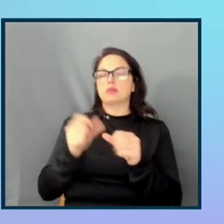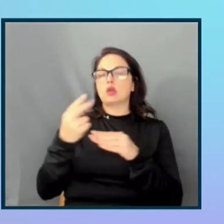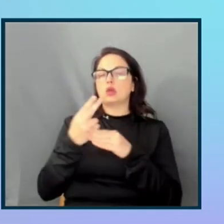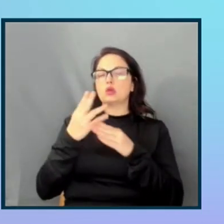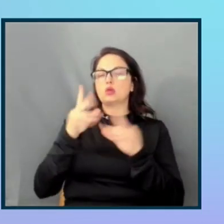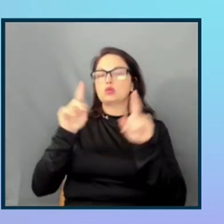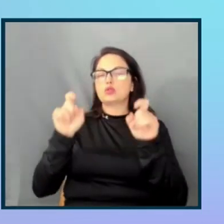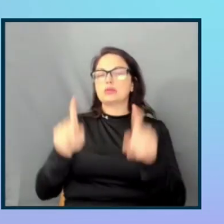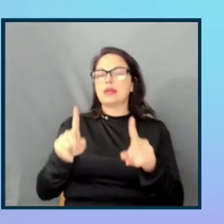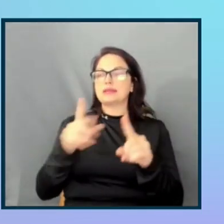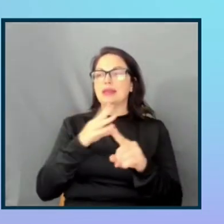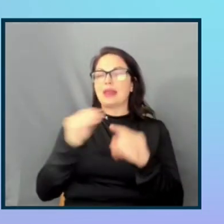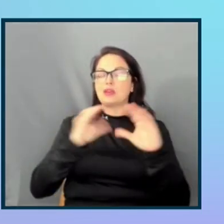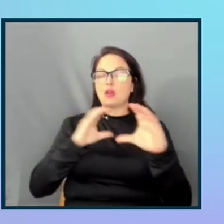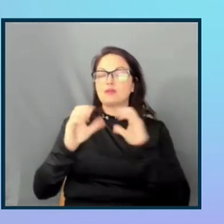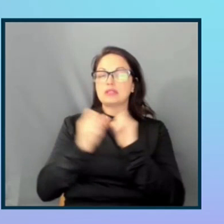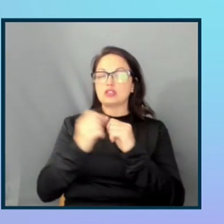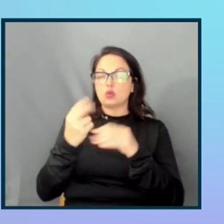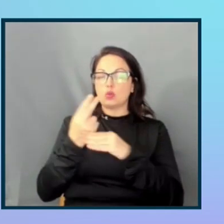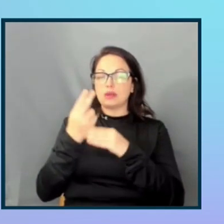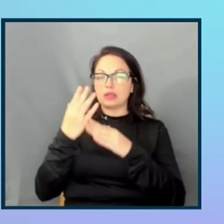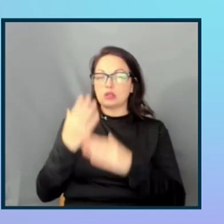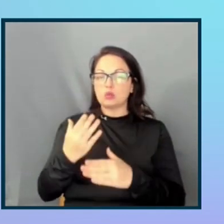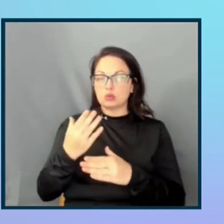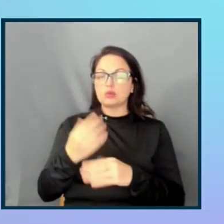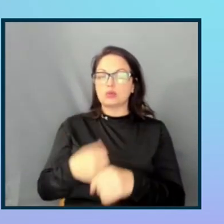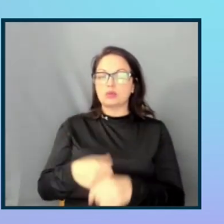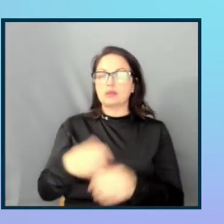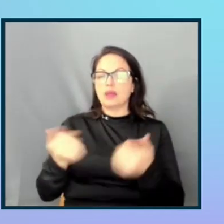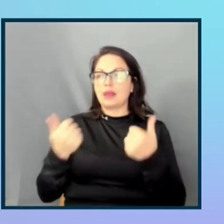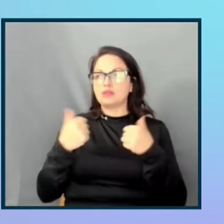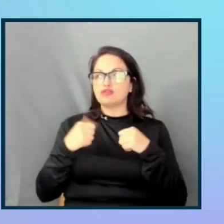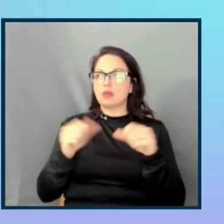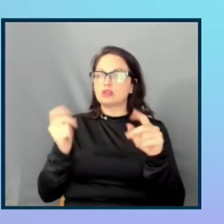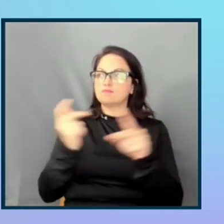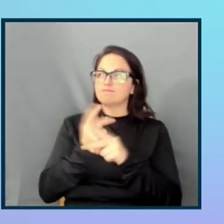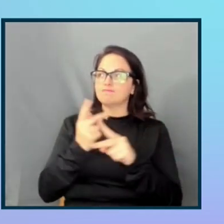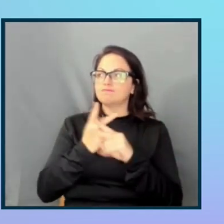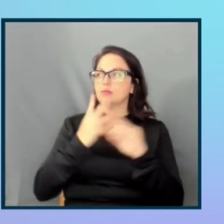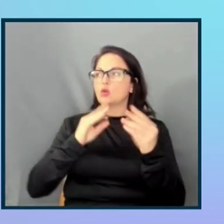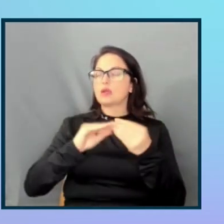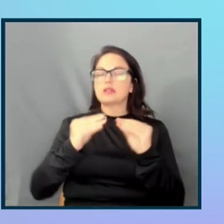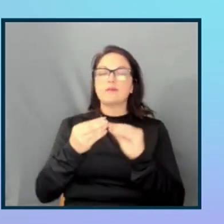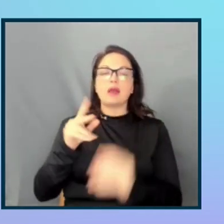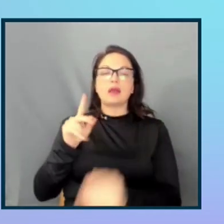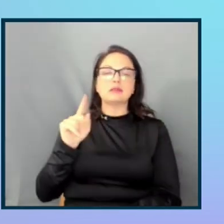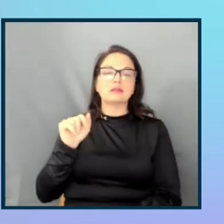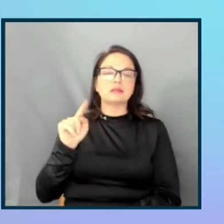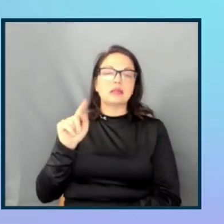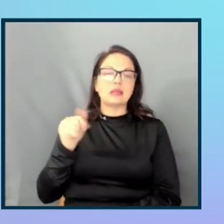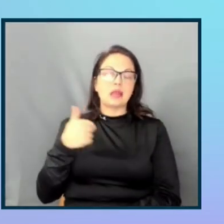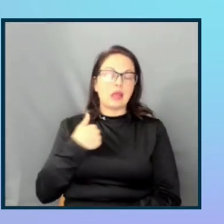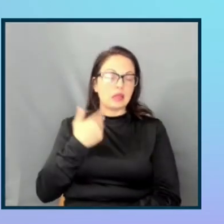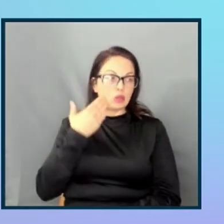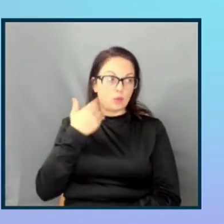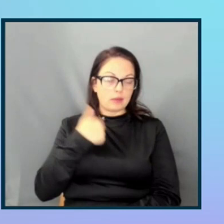as opposed to necessarily trying to find that high quantified data. I know I've had this struggle for a long time.